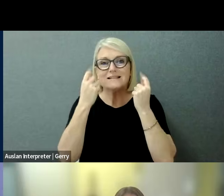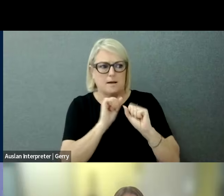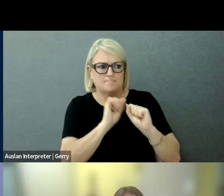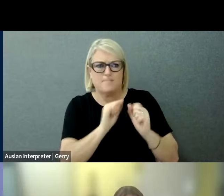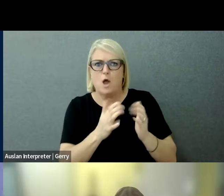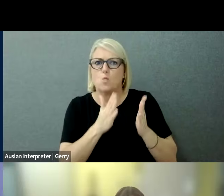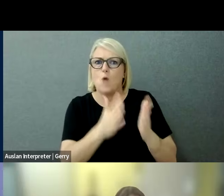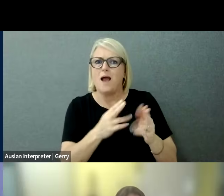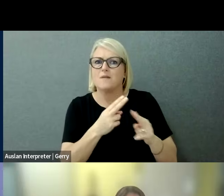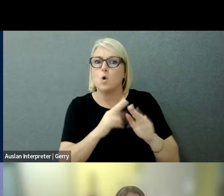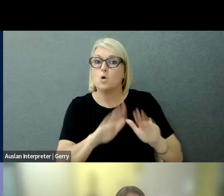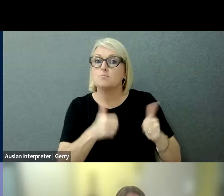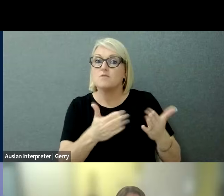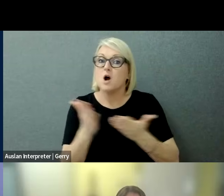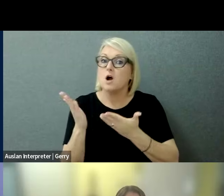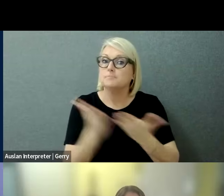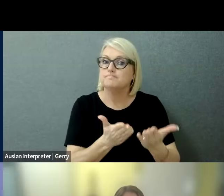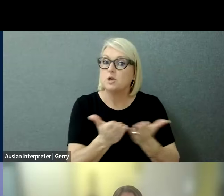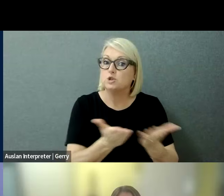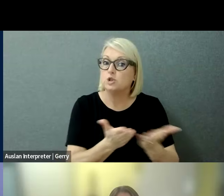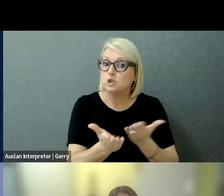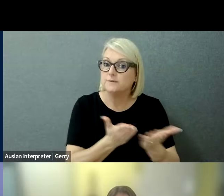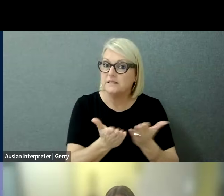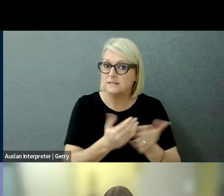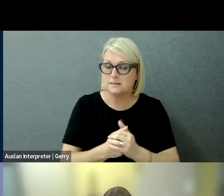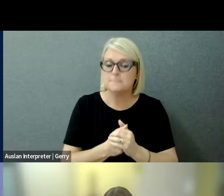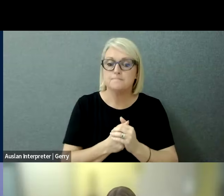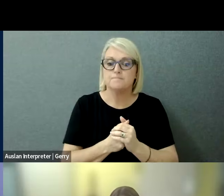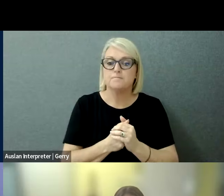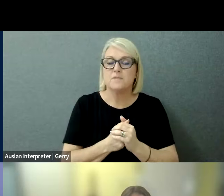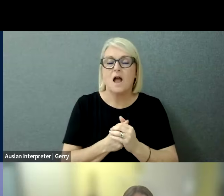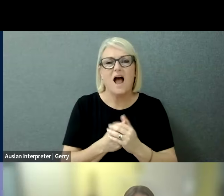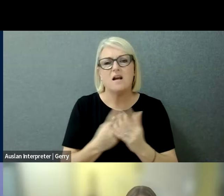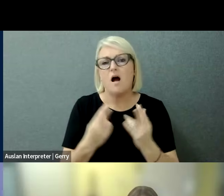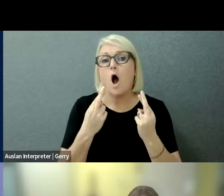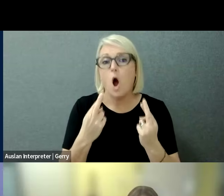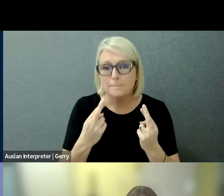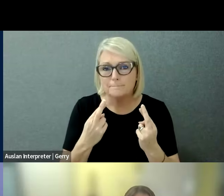things that happen. And wouldn't it be great if we didn't go from mainstream and how do we adapt